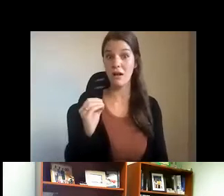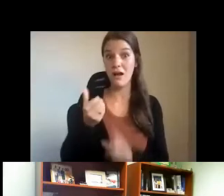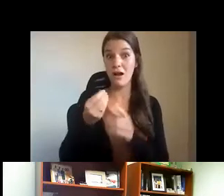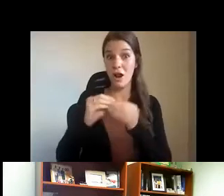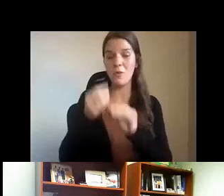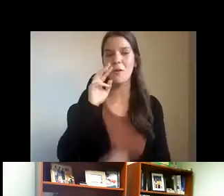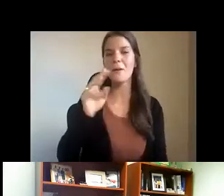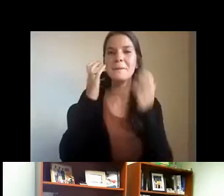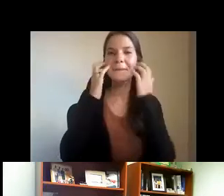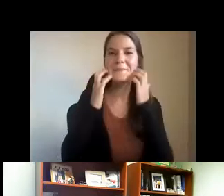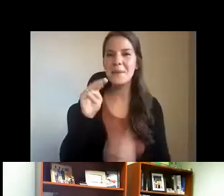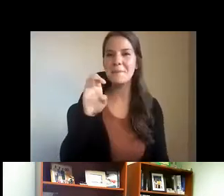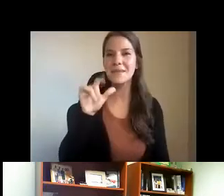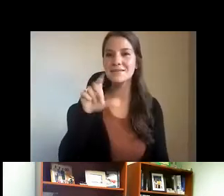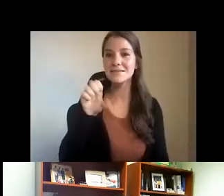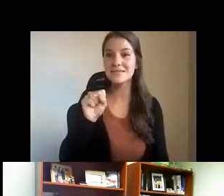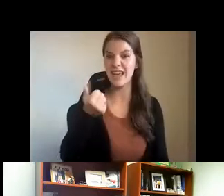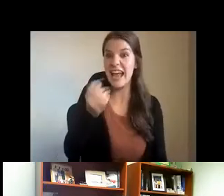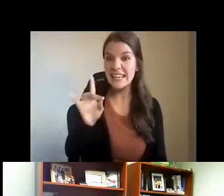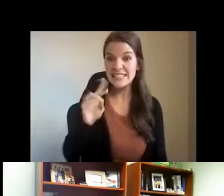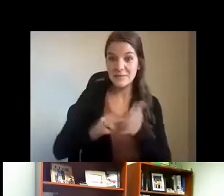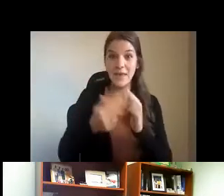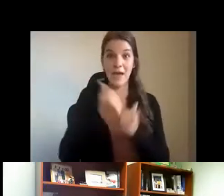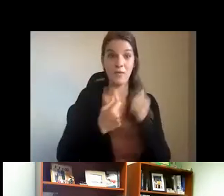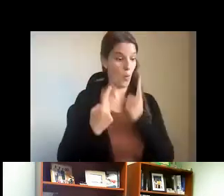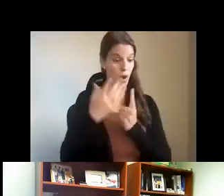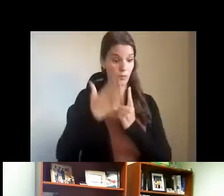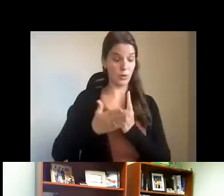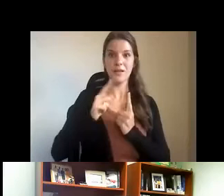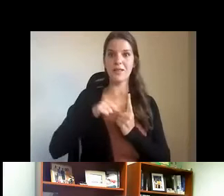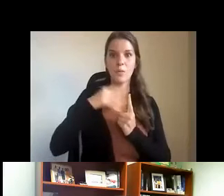So that for every person infected with measles they would go on to infect 18 additional people.